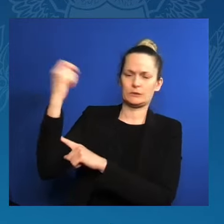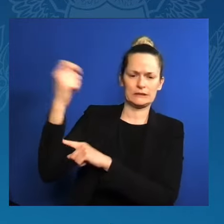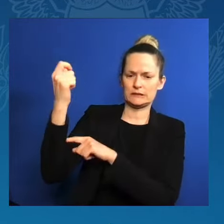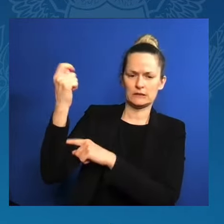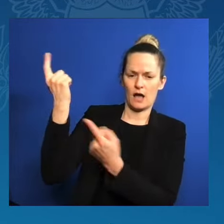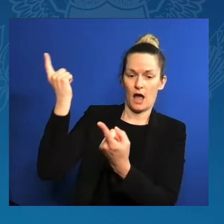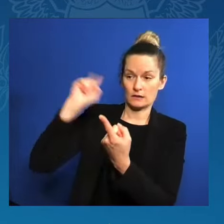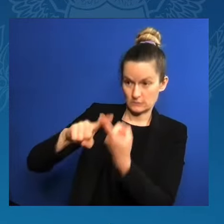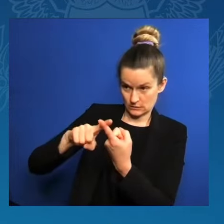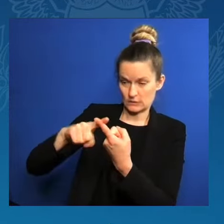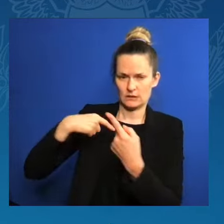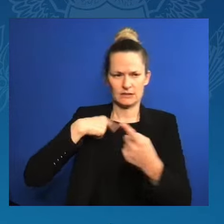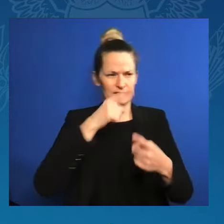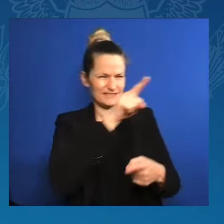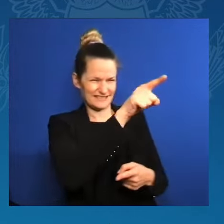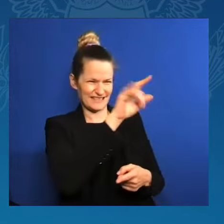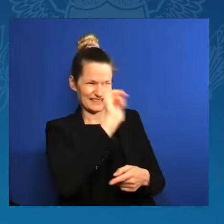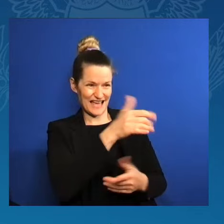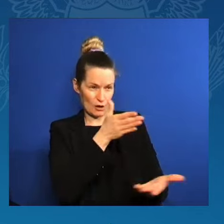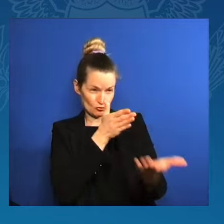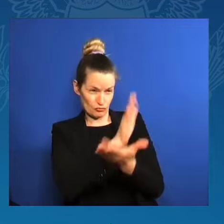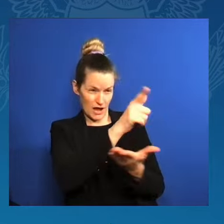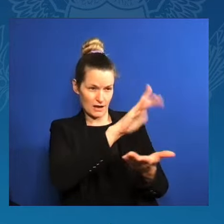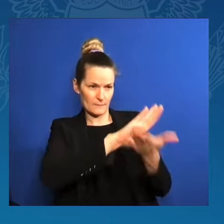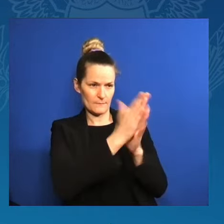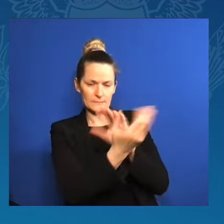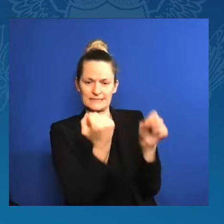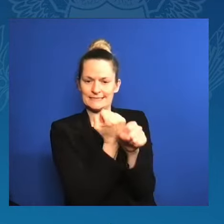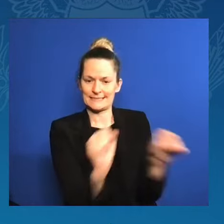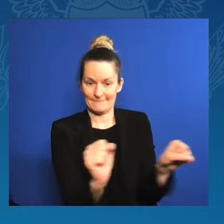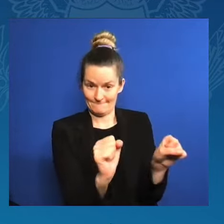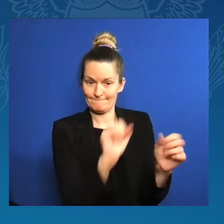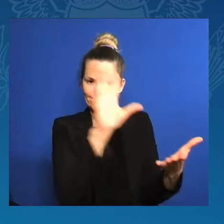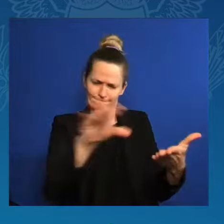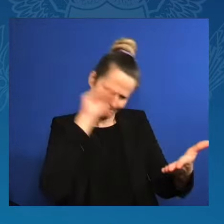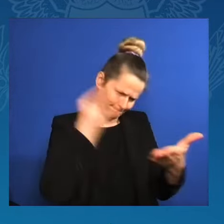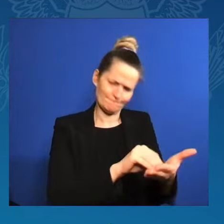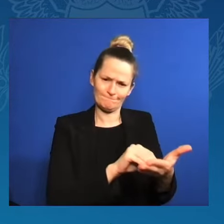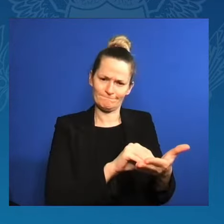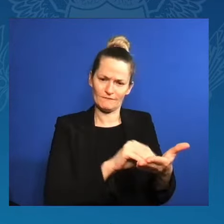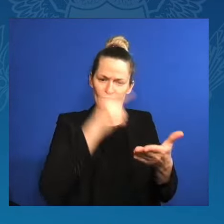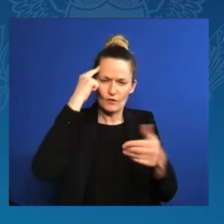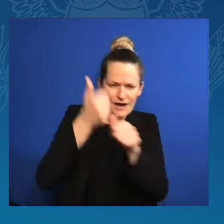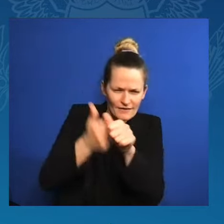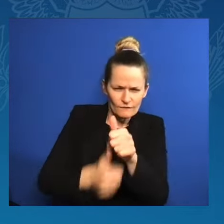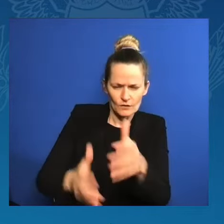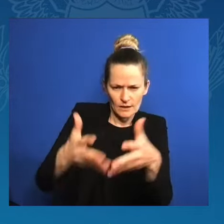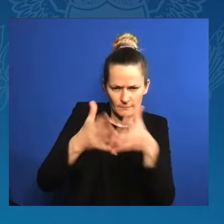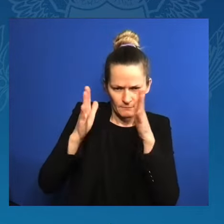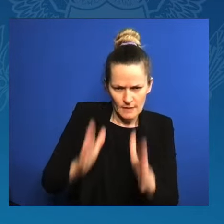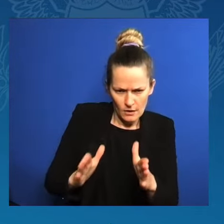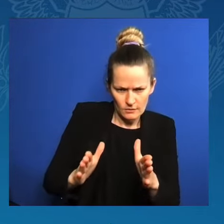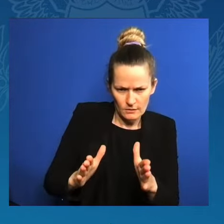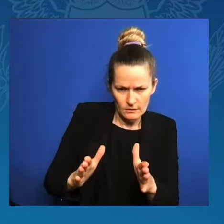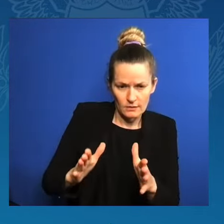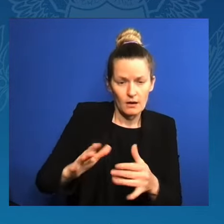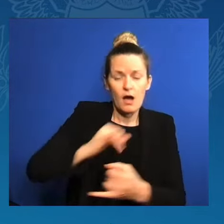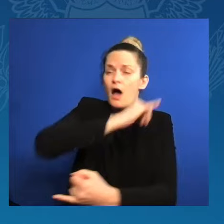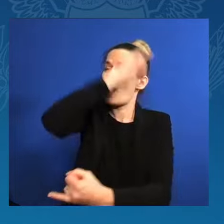which means, ultimately, the United States Congress must put back in place what the Supreme Court took away --